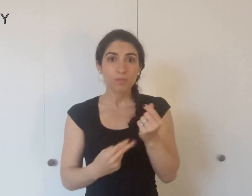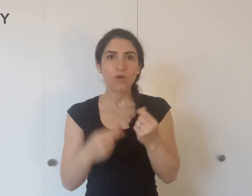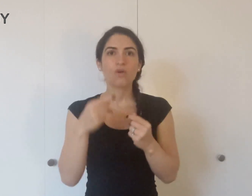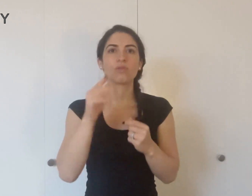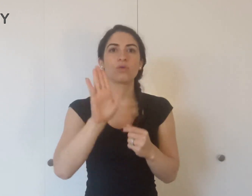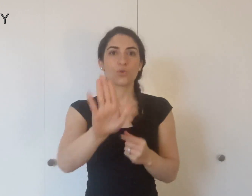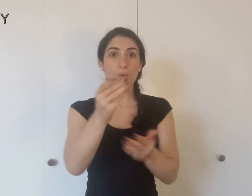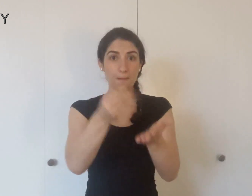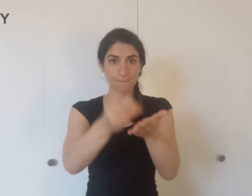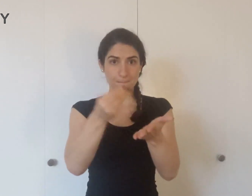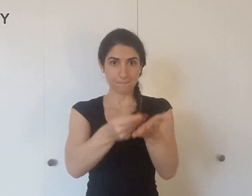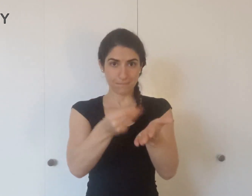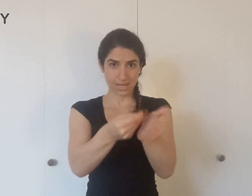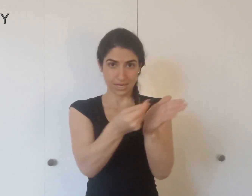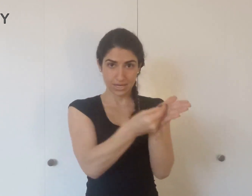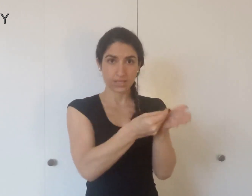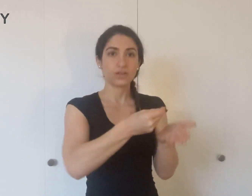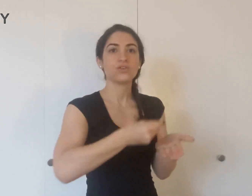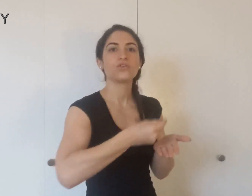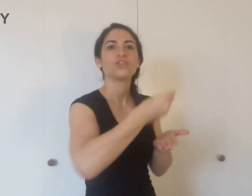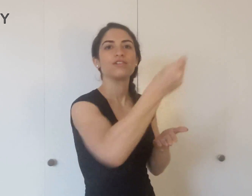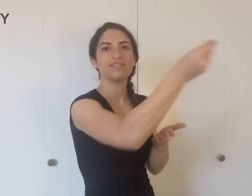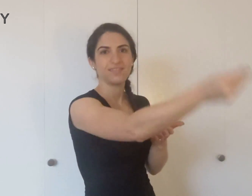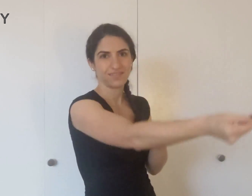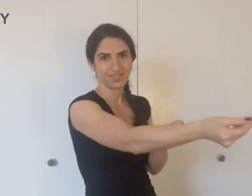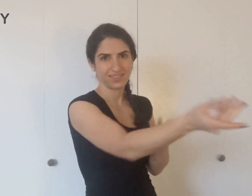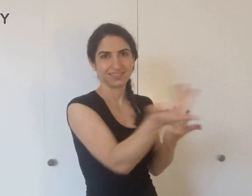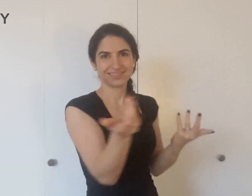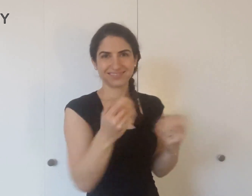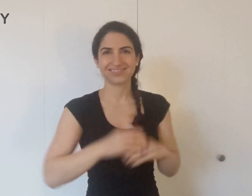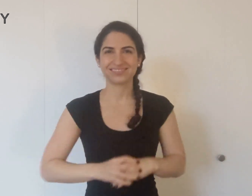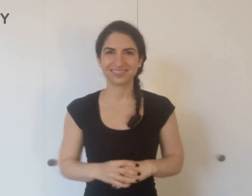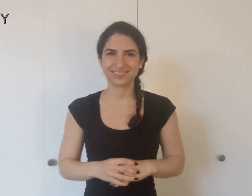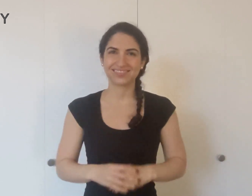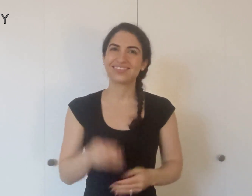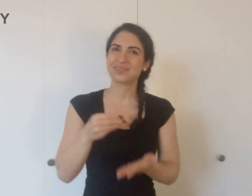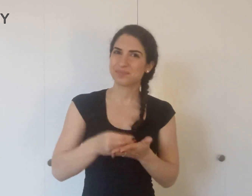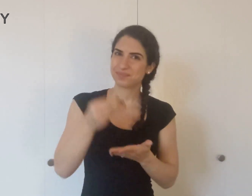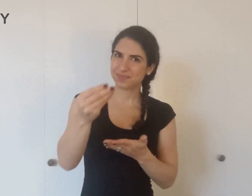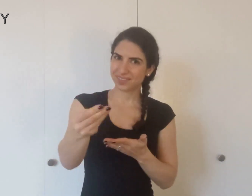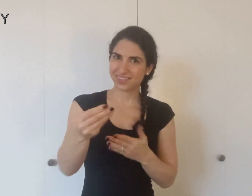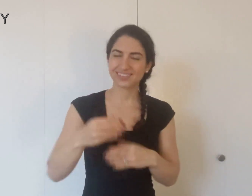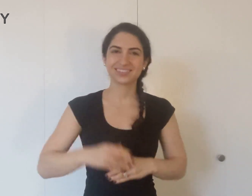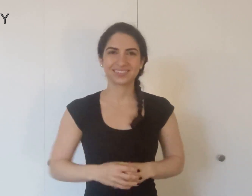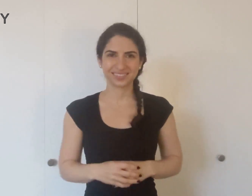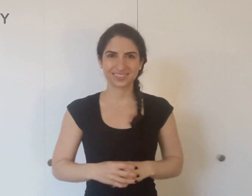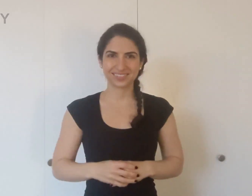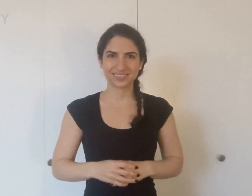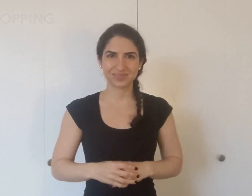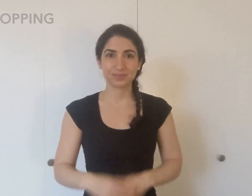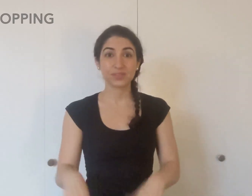Both use your money from your hand, given elsewhere. BUY.